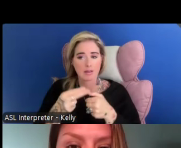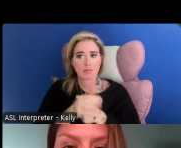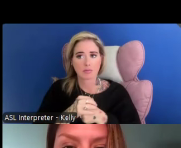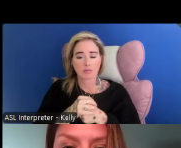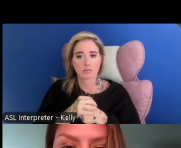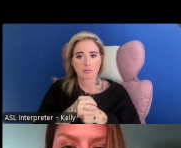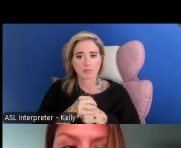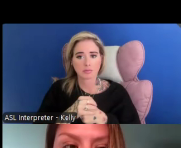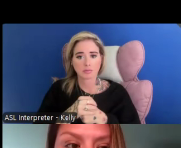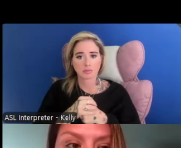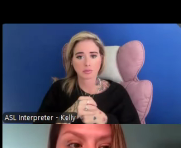Next slides.